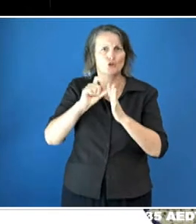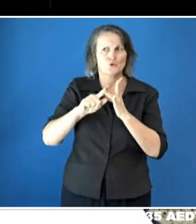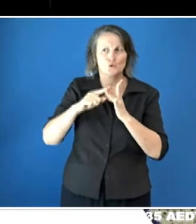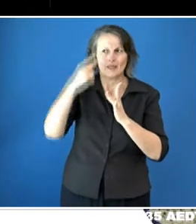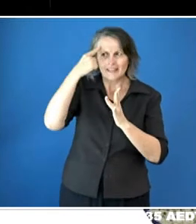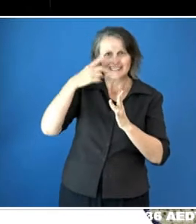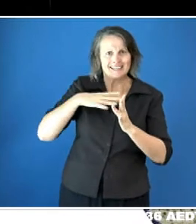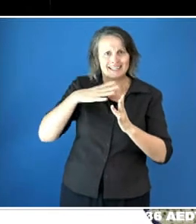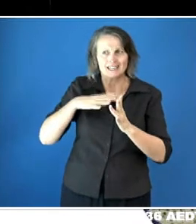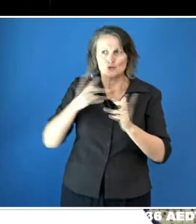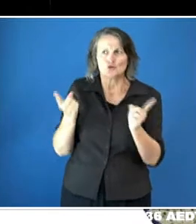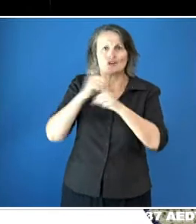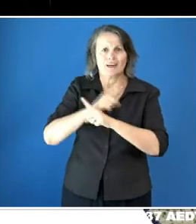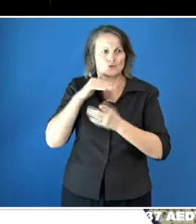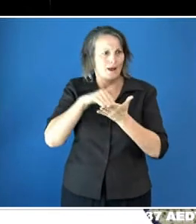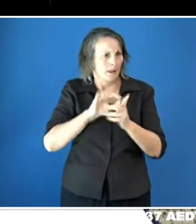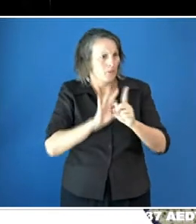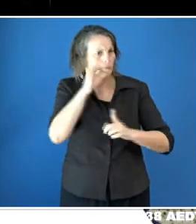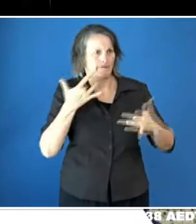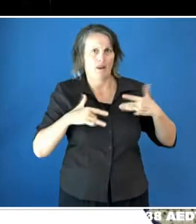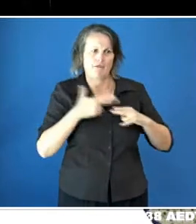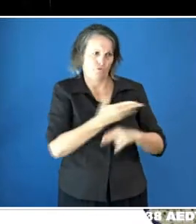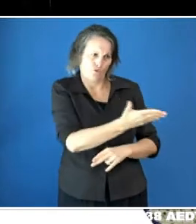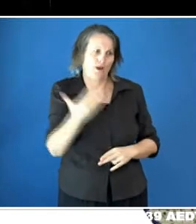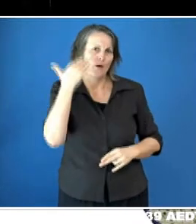Okay. MS EASTMAN: I know that, for you, being able to tell the Royal